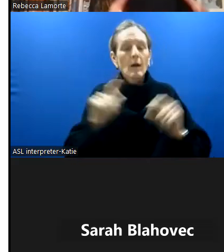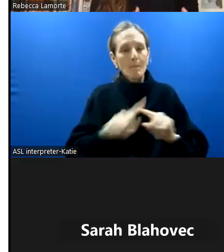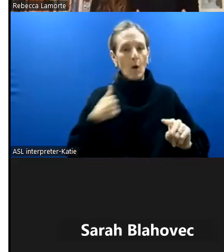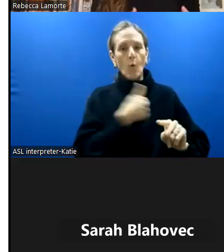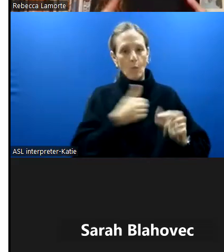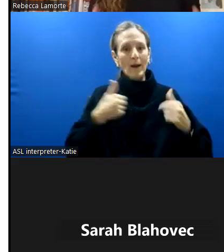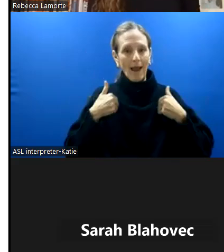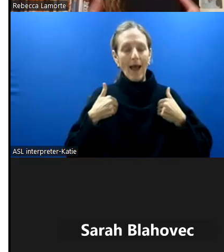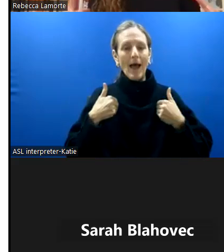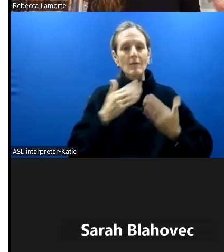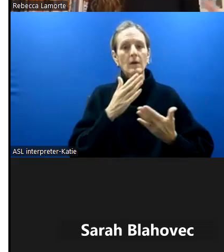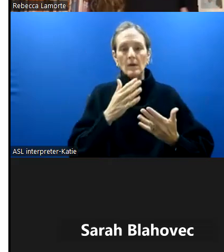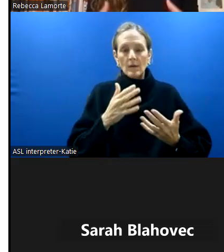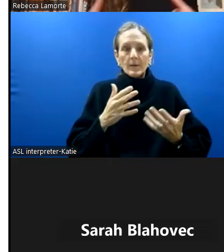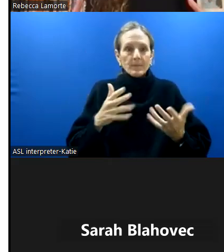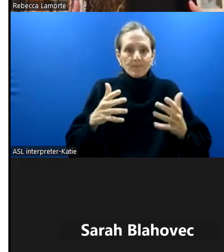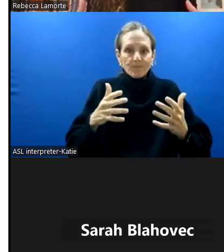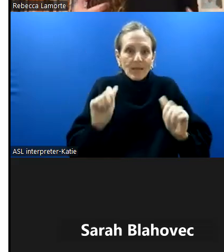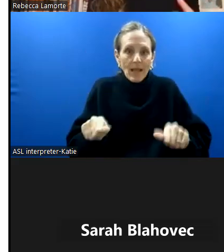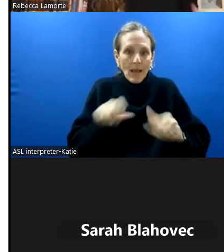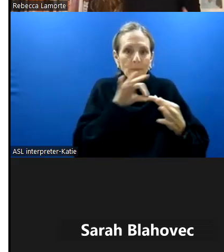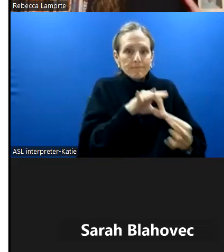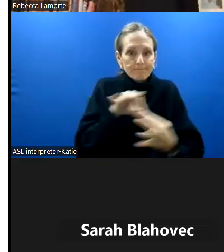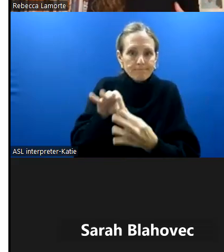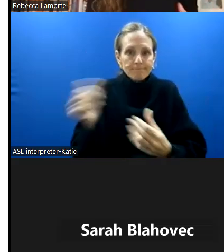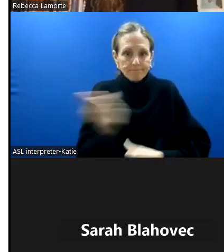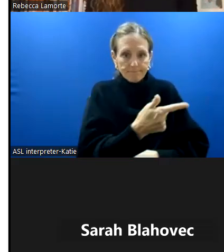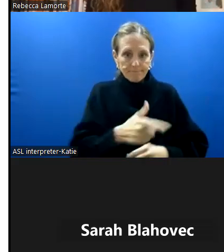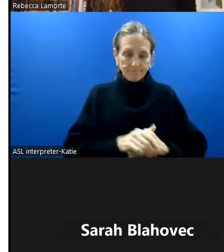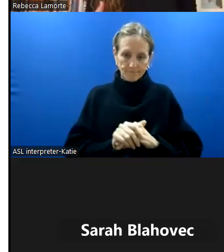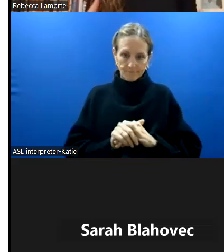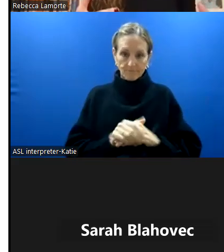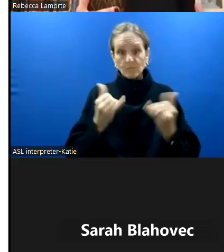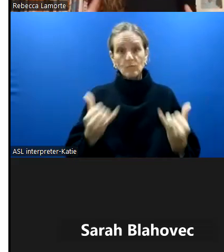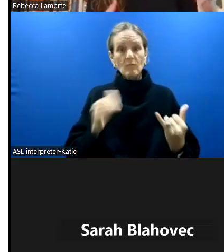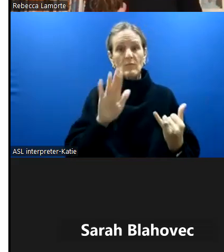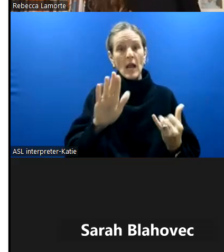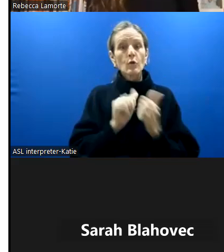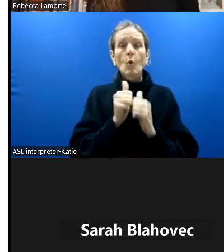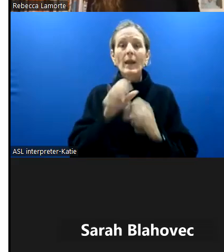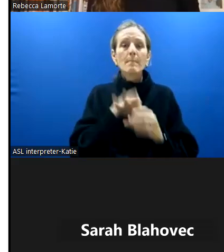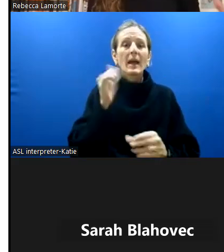And finally, we're gonna talk about how to add accessibility to your campaign's day-to-day functions. That's things like social media,